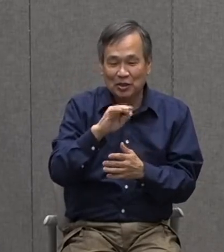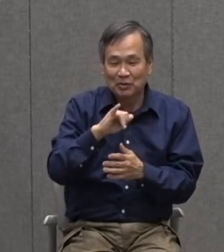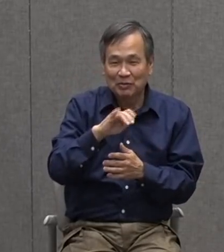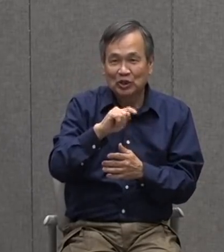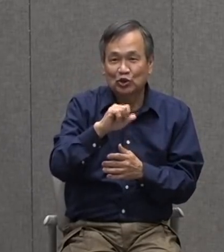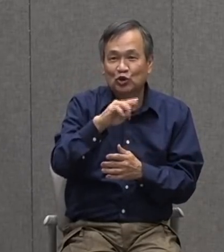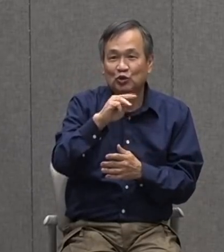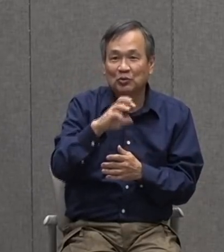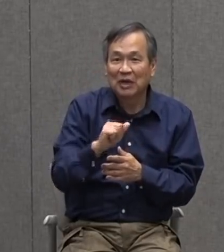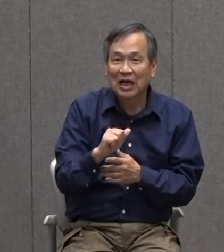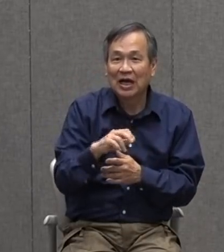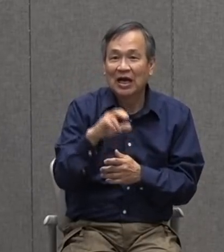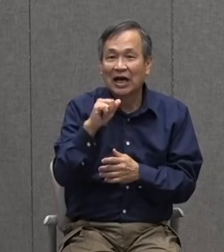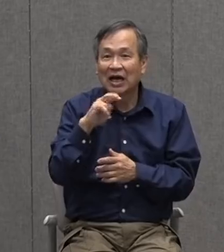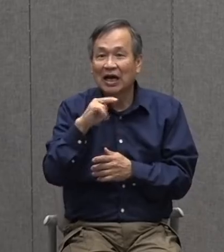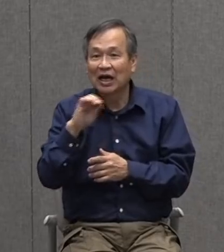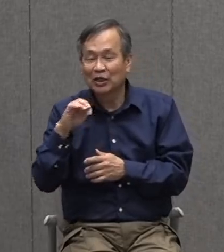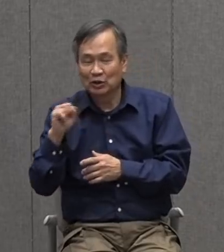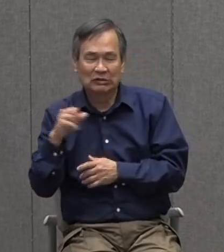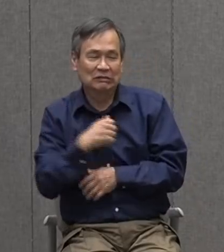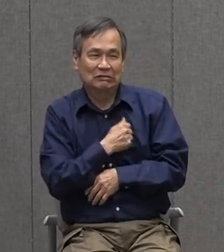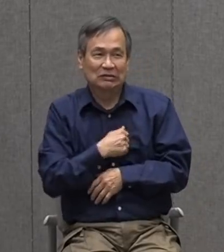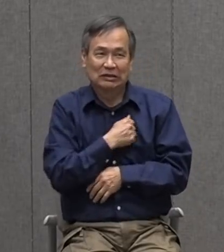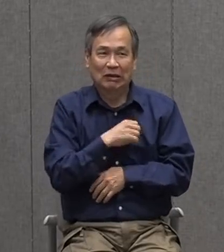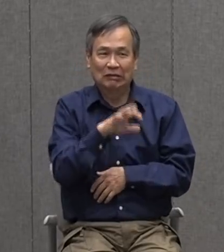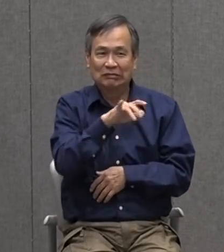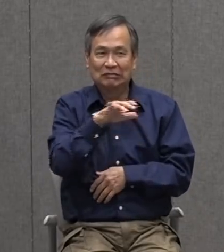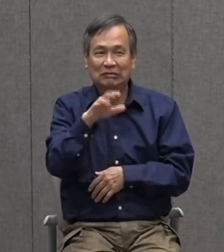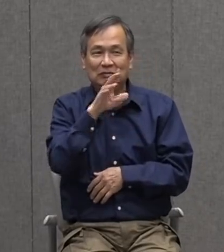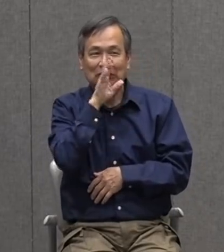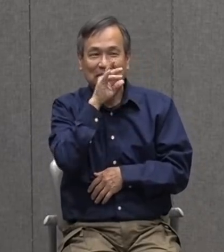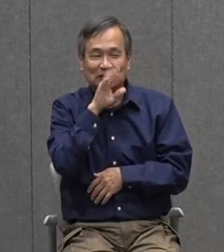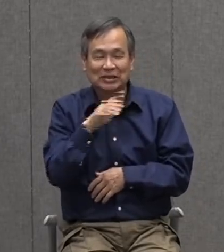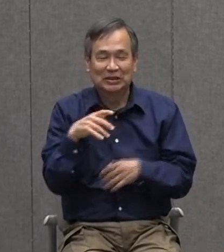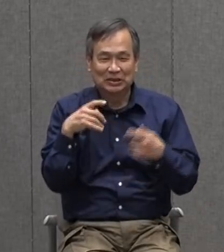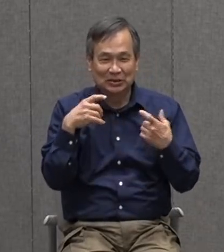and I apologize about the mispronunciation. And it was published,